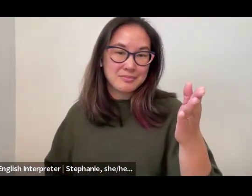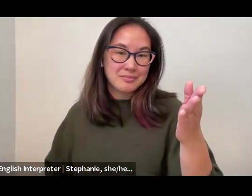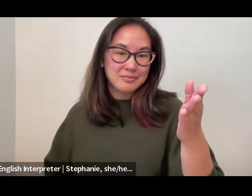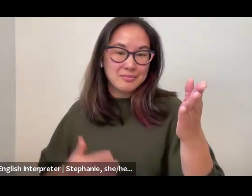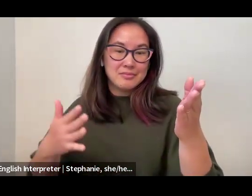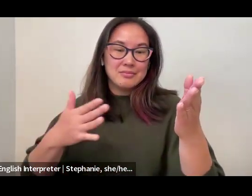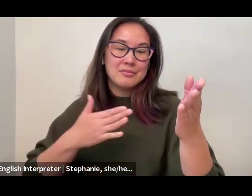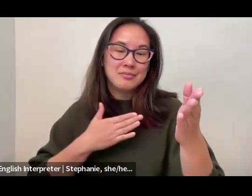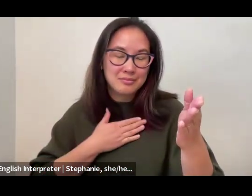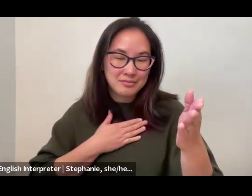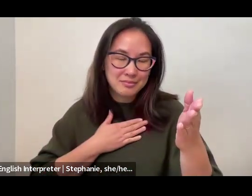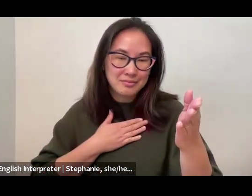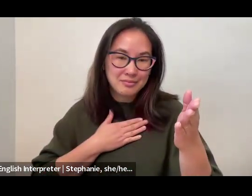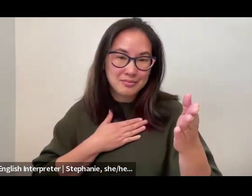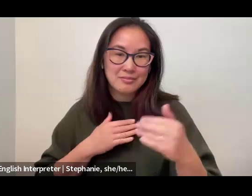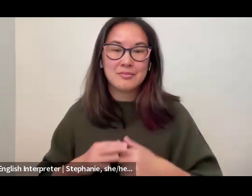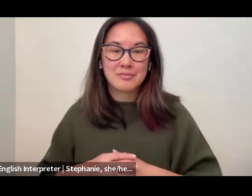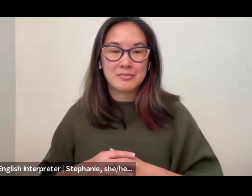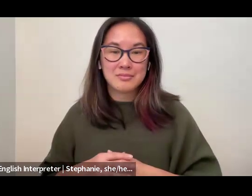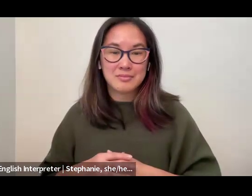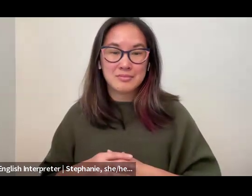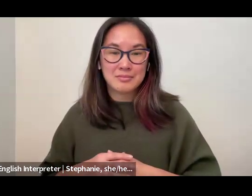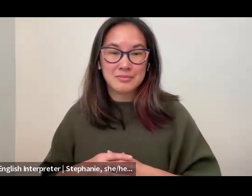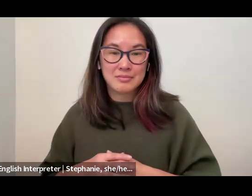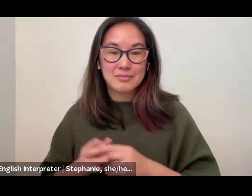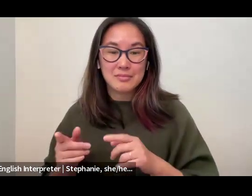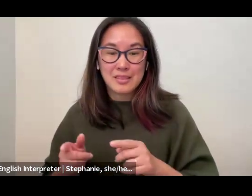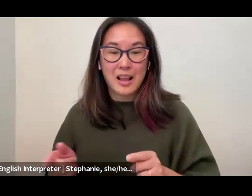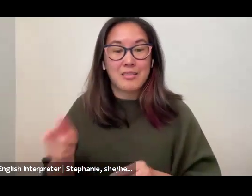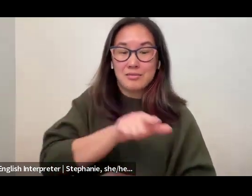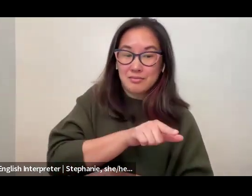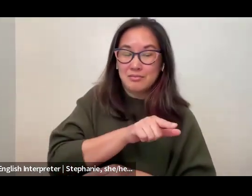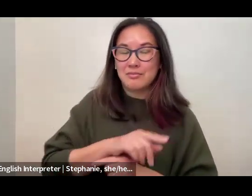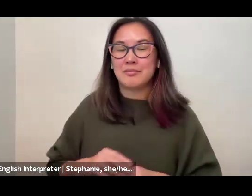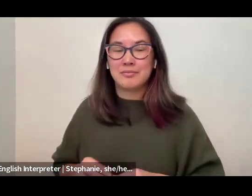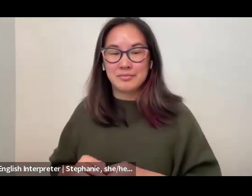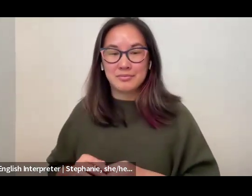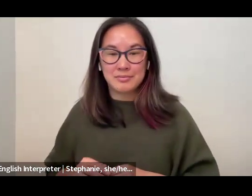Now, left leg, right arm. Breathe in, exhale.